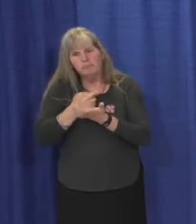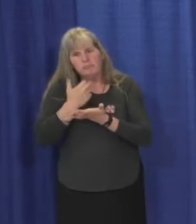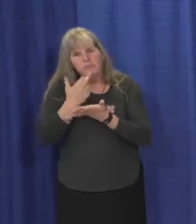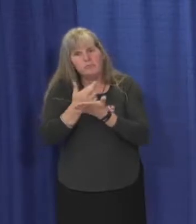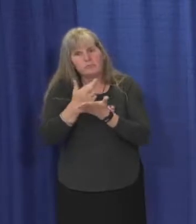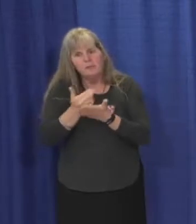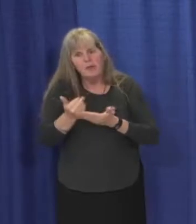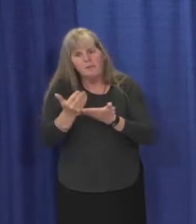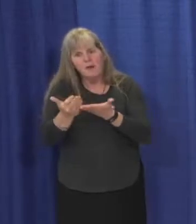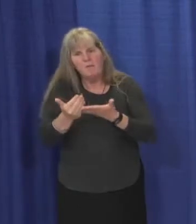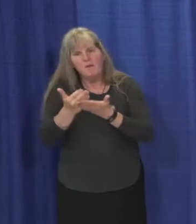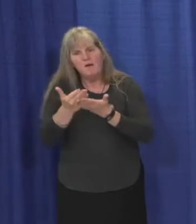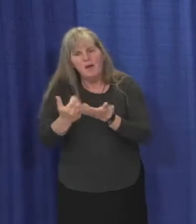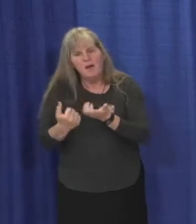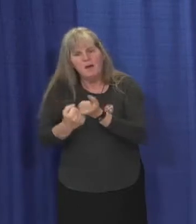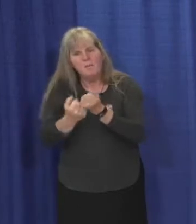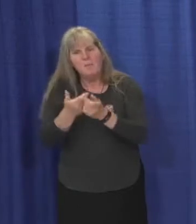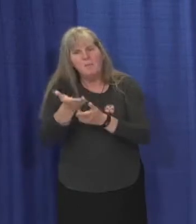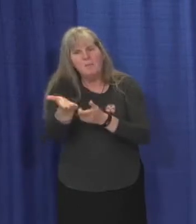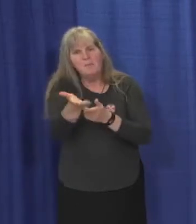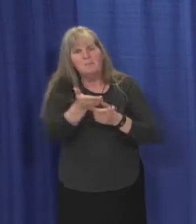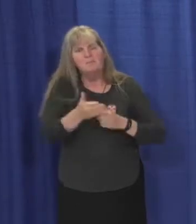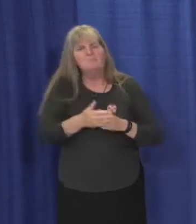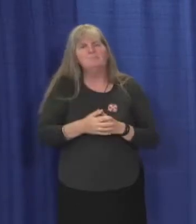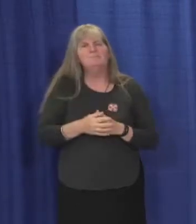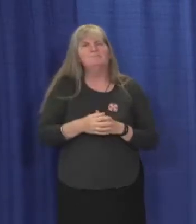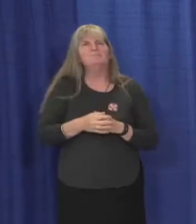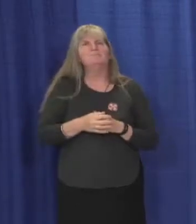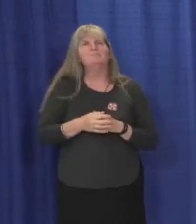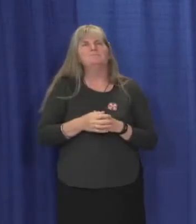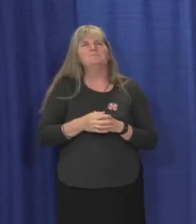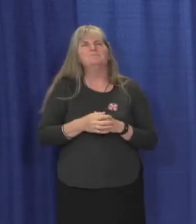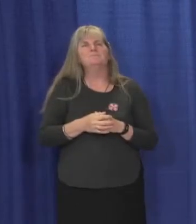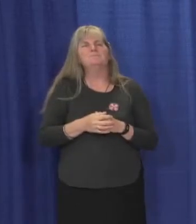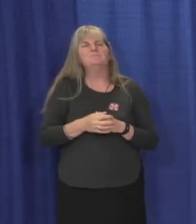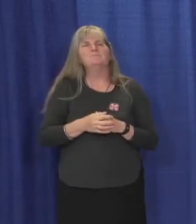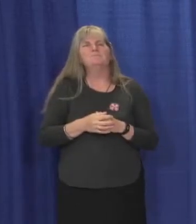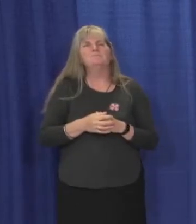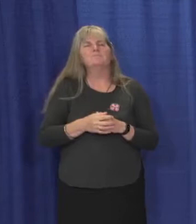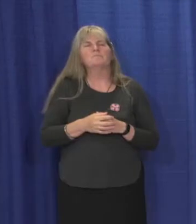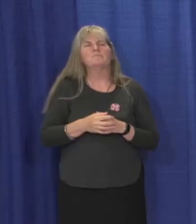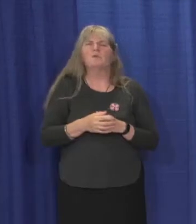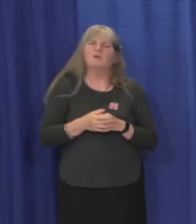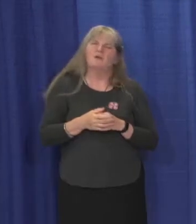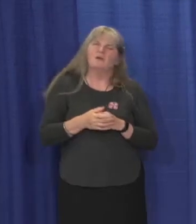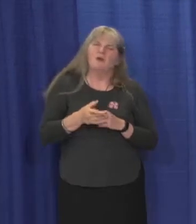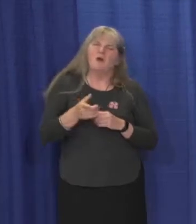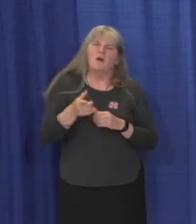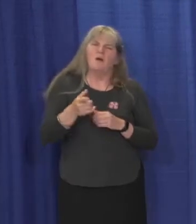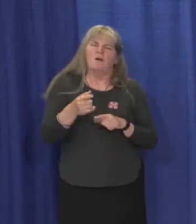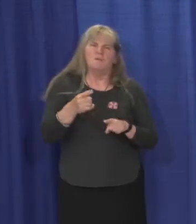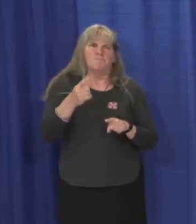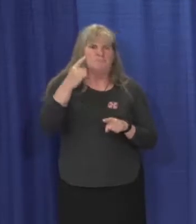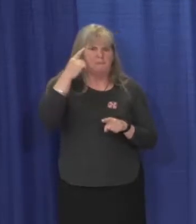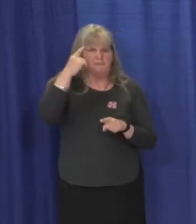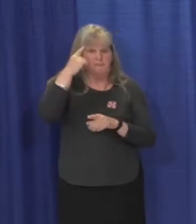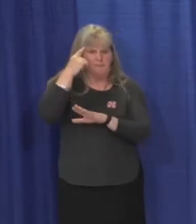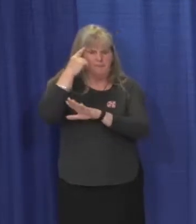to provide resources for individuals to lean on. And one thing I'd like Yukoners